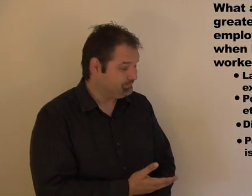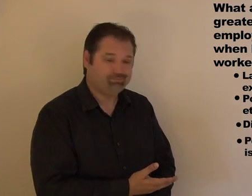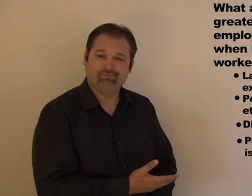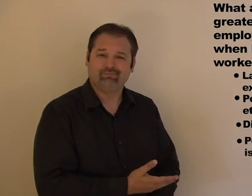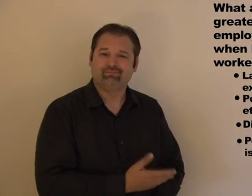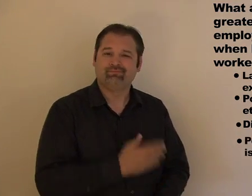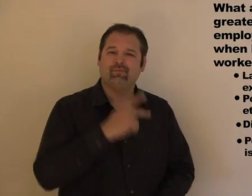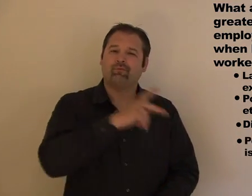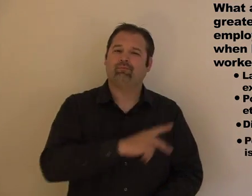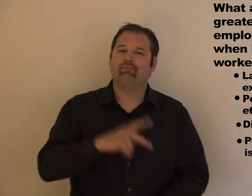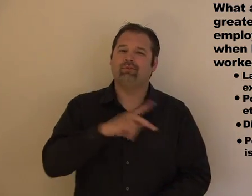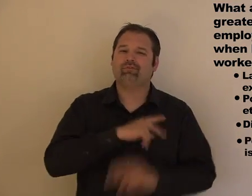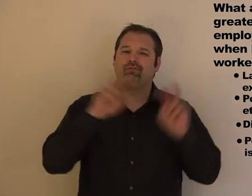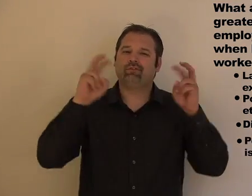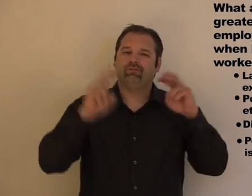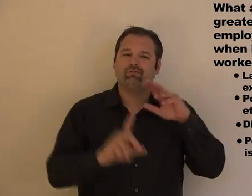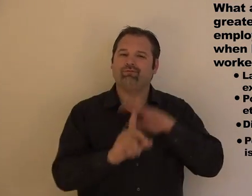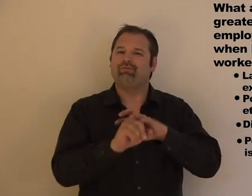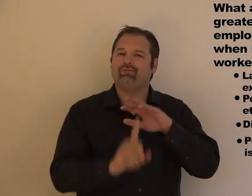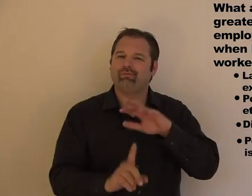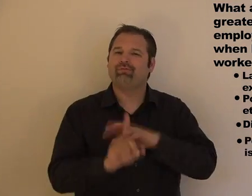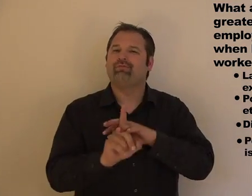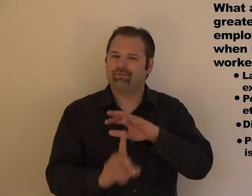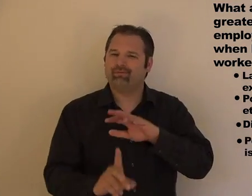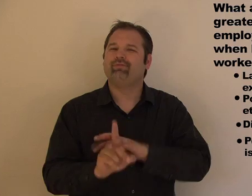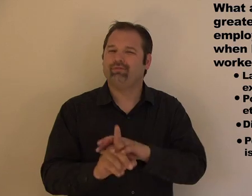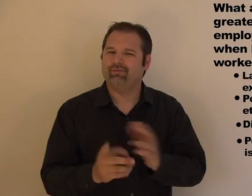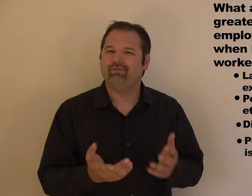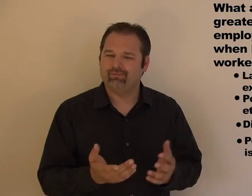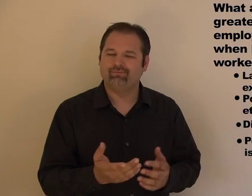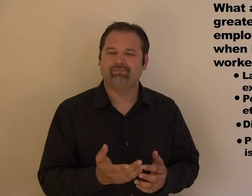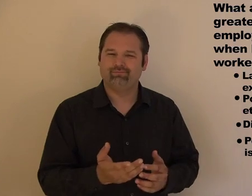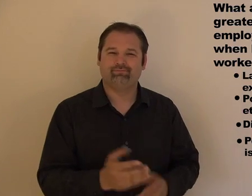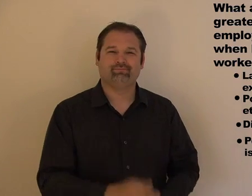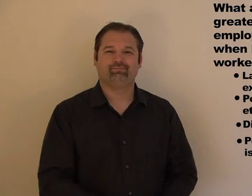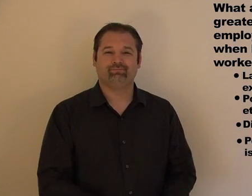and, finally, lawsuits.